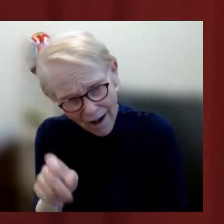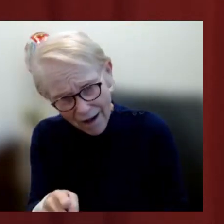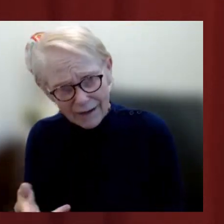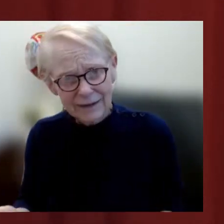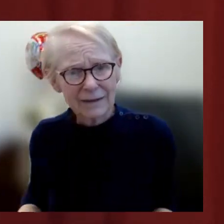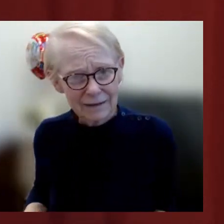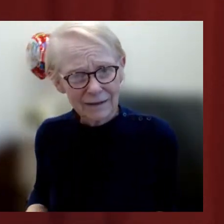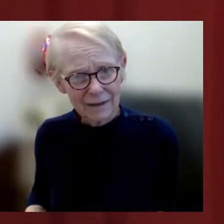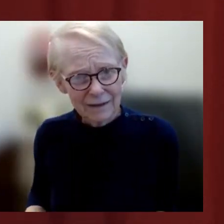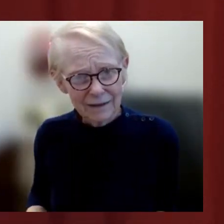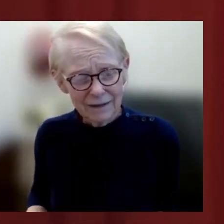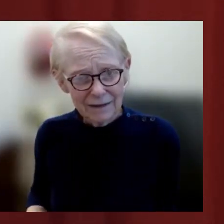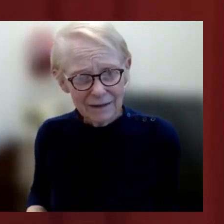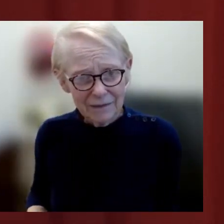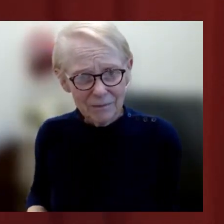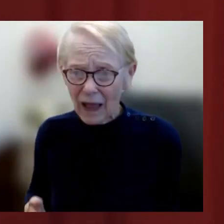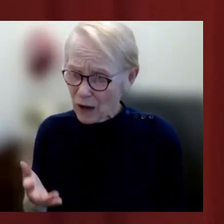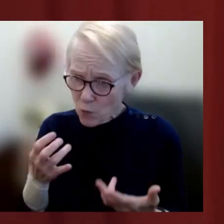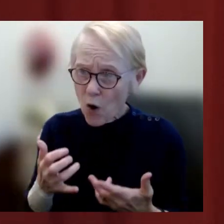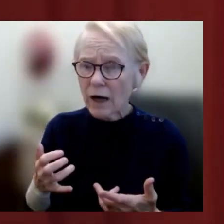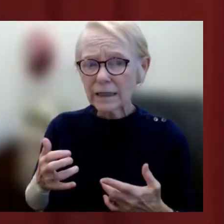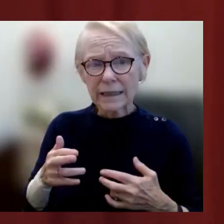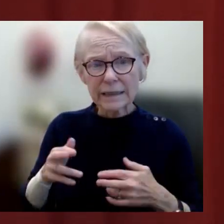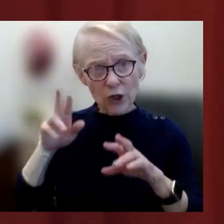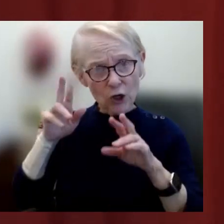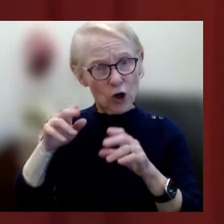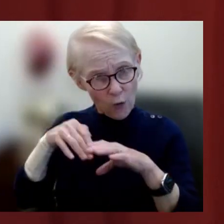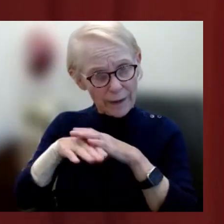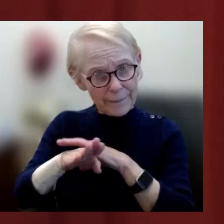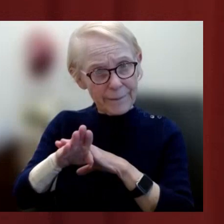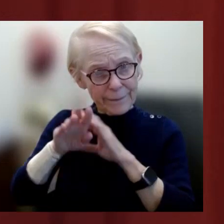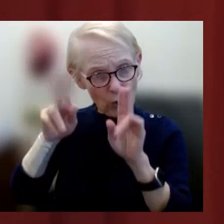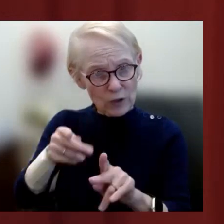mail-in valves and you want to do things in person or if you just have general questions we're always